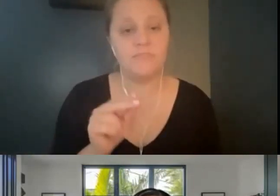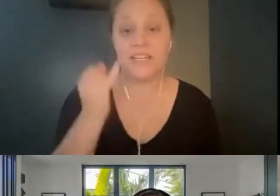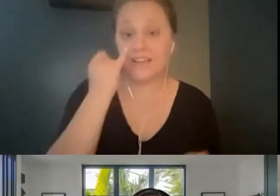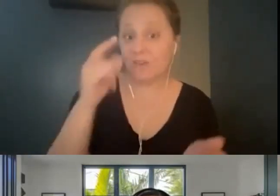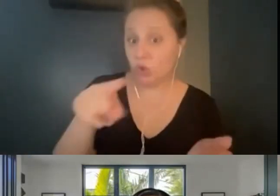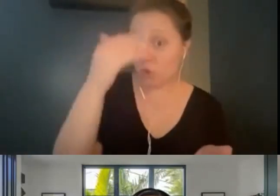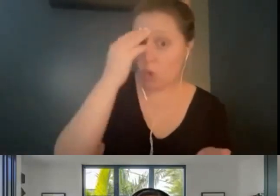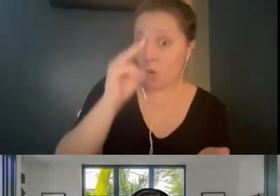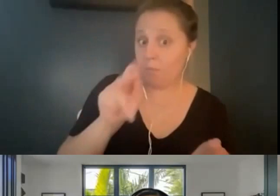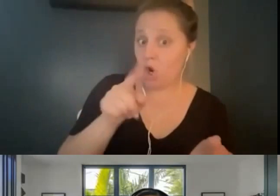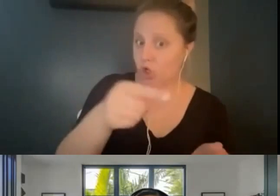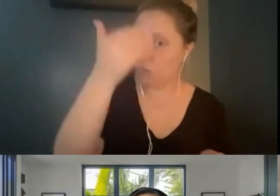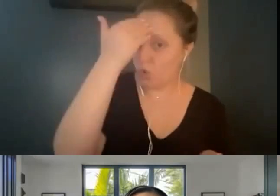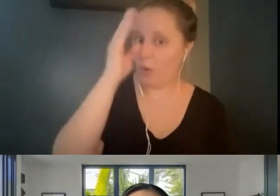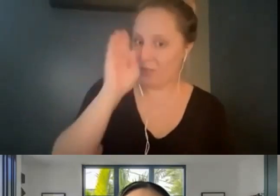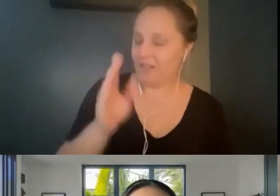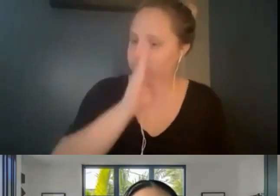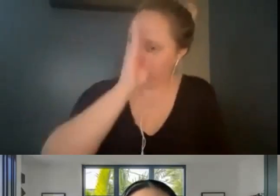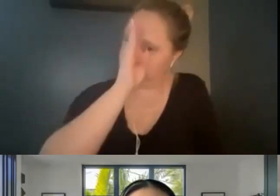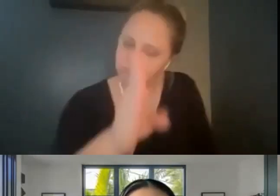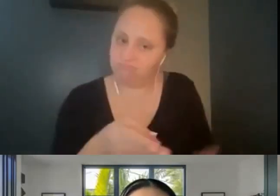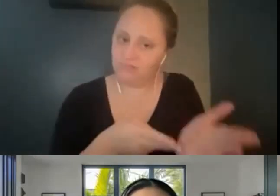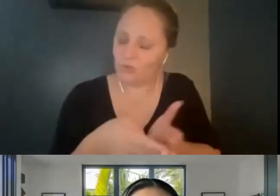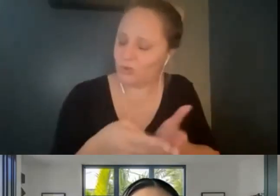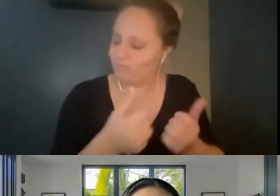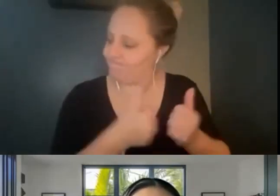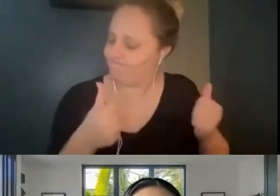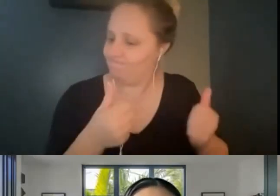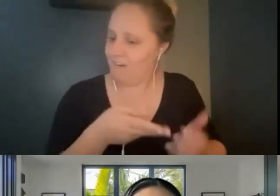know he's going to come real raw and true and he's going to tell it the way it is.